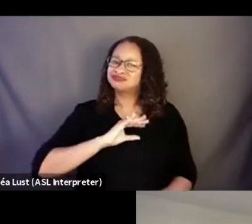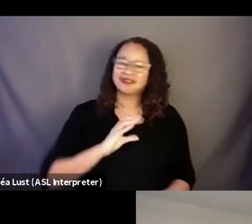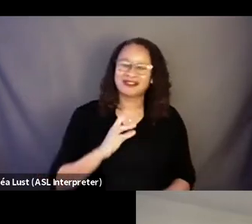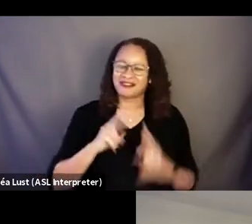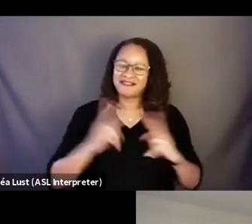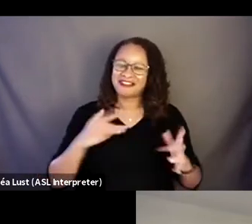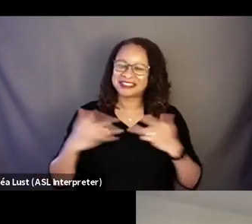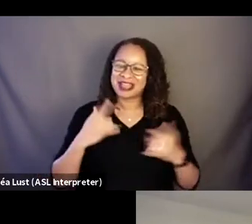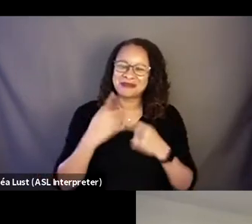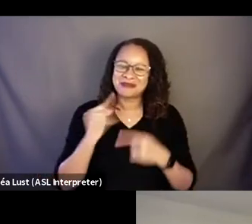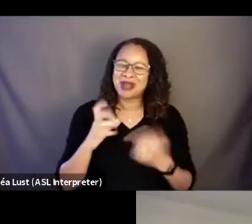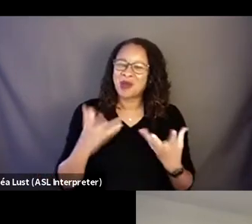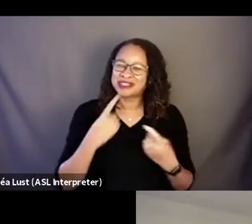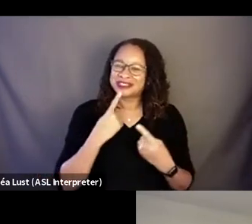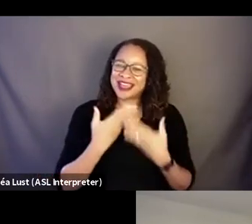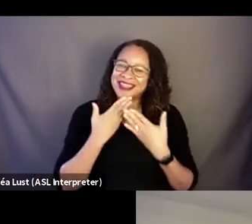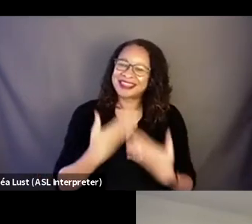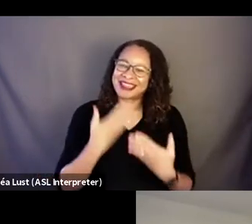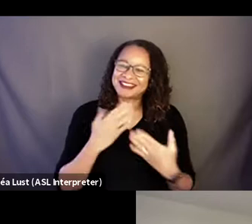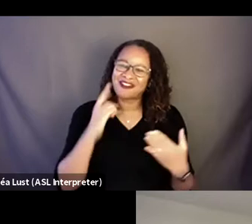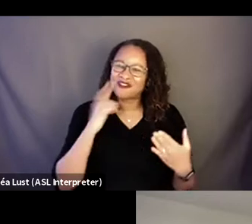So I just wanted to say thank you for all these experiences.